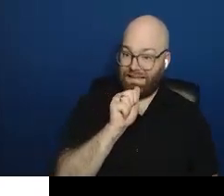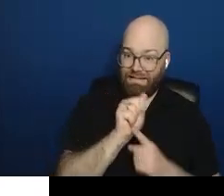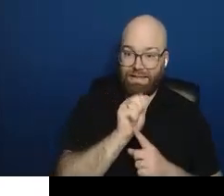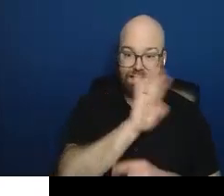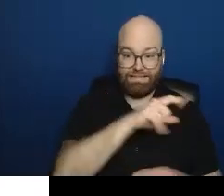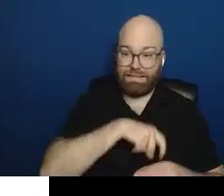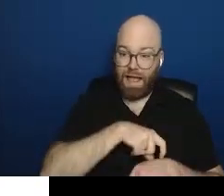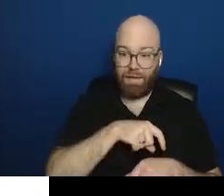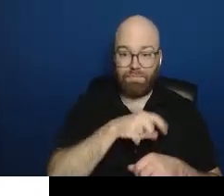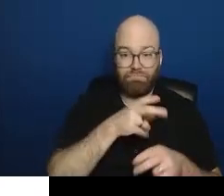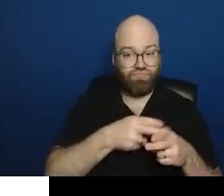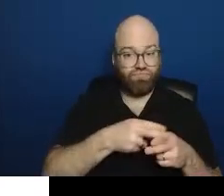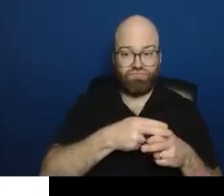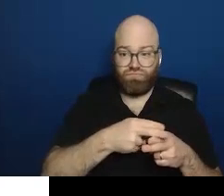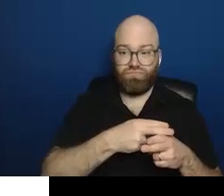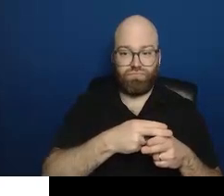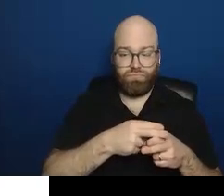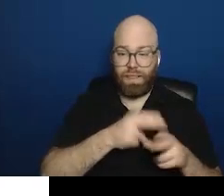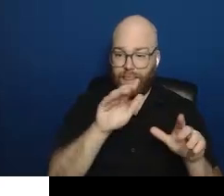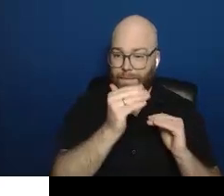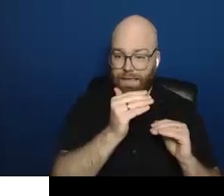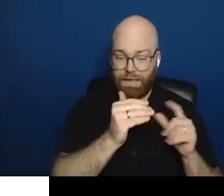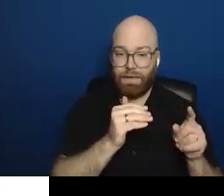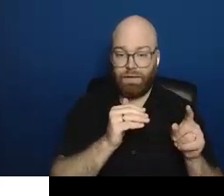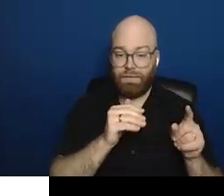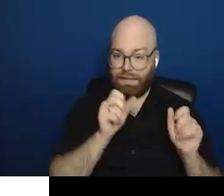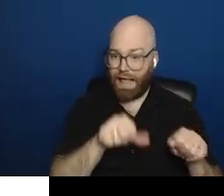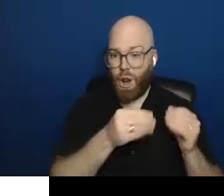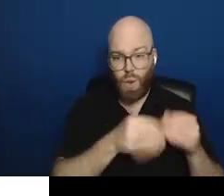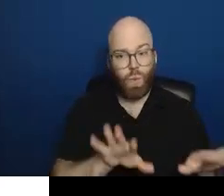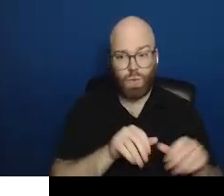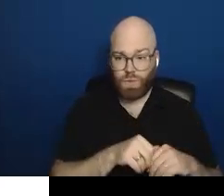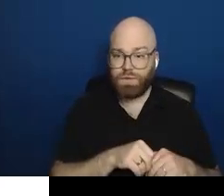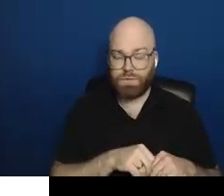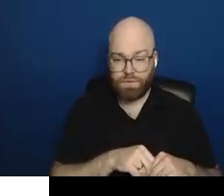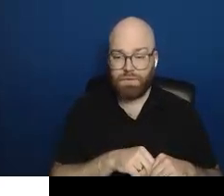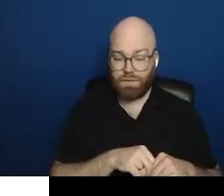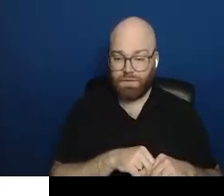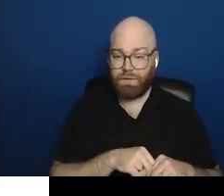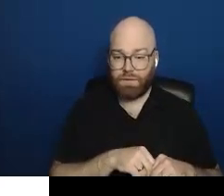if they commit some type of, you know, they can lose that. It's only going to be a certain period that they're going to have that visa